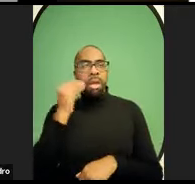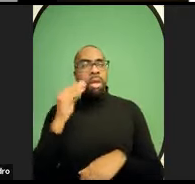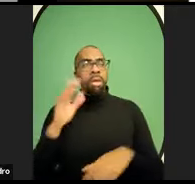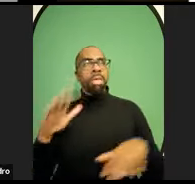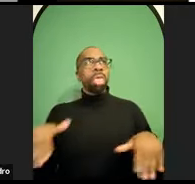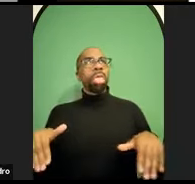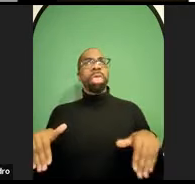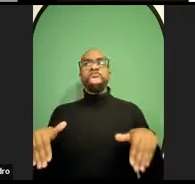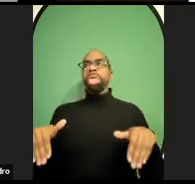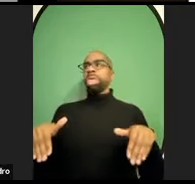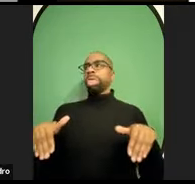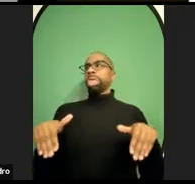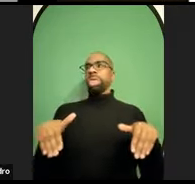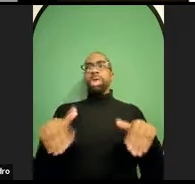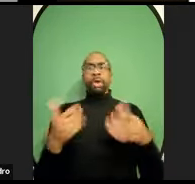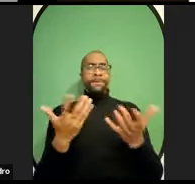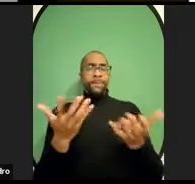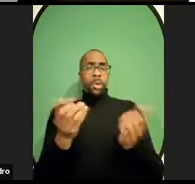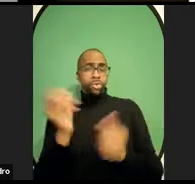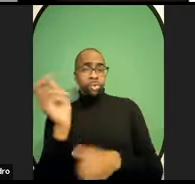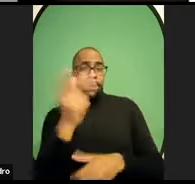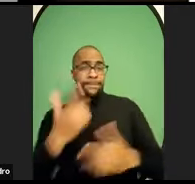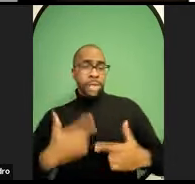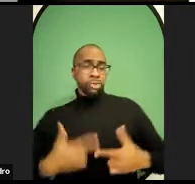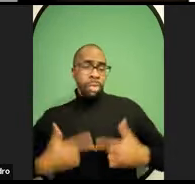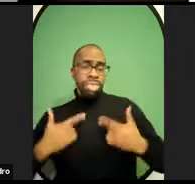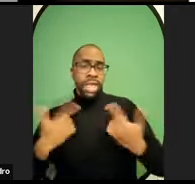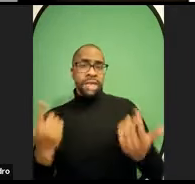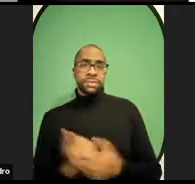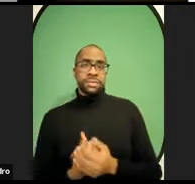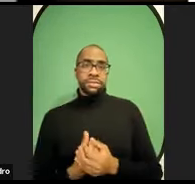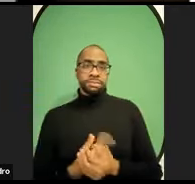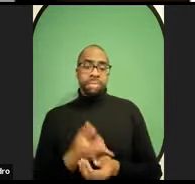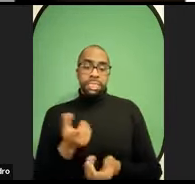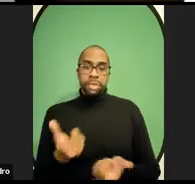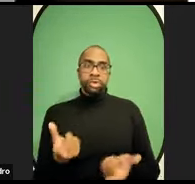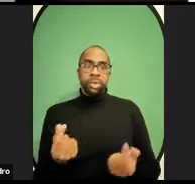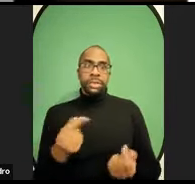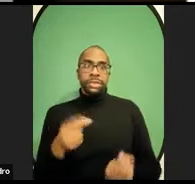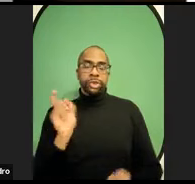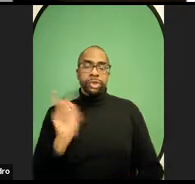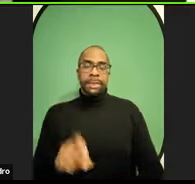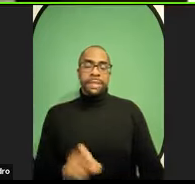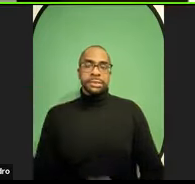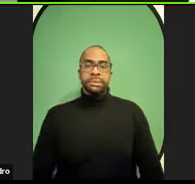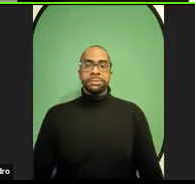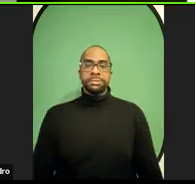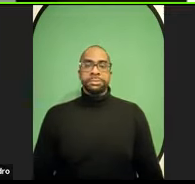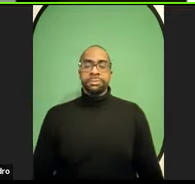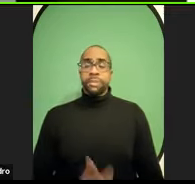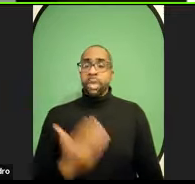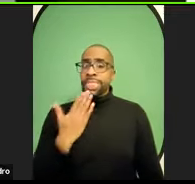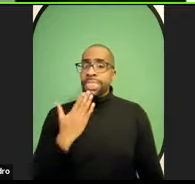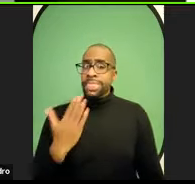being home. people want to go people want to go back to their lives, i get it. We all want to do lives, i get it. We all want to do that so we have to do that. t together, and we have to together, and we have two